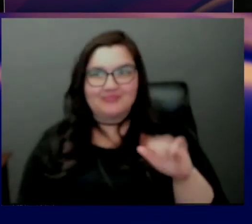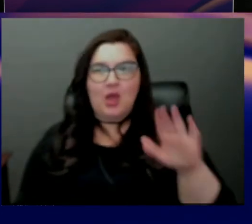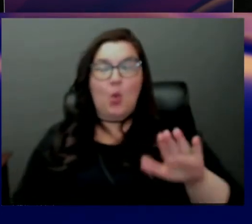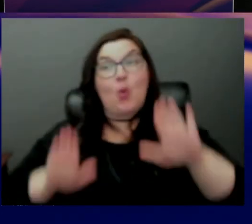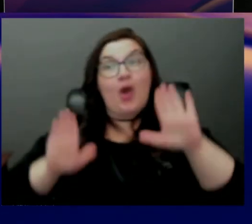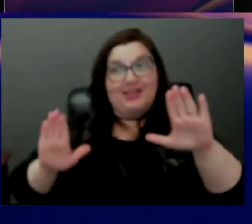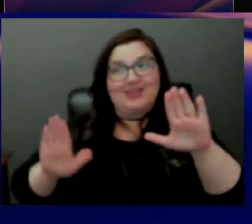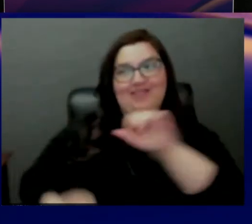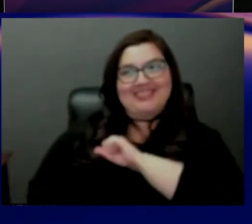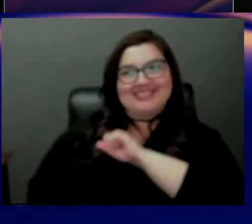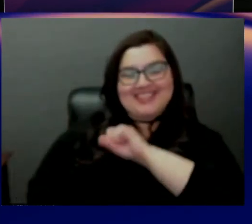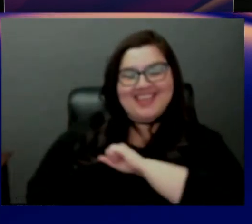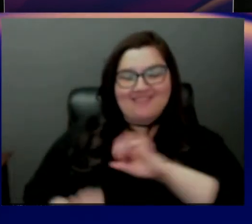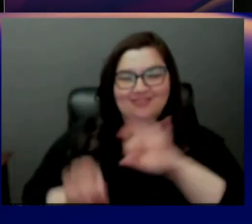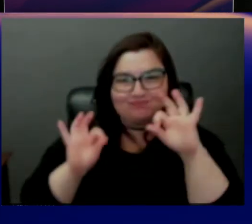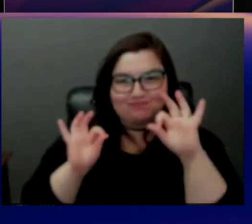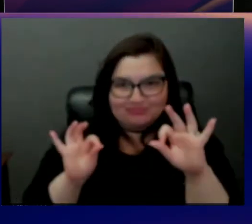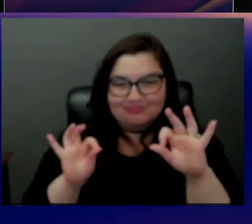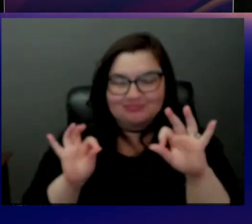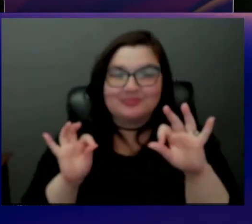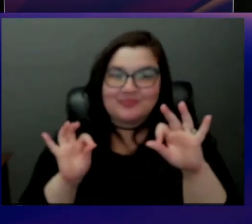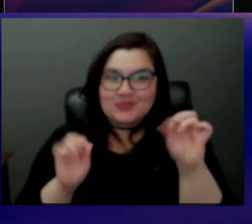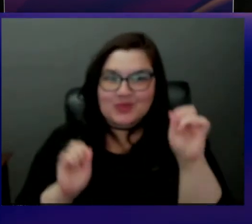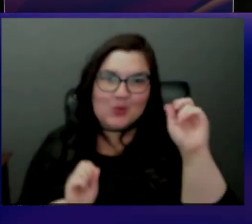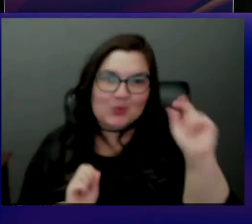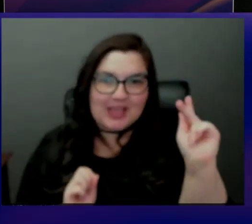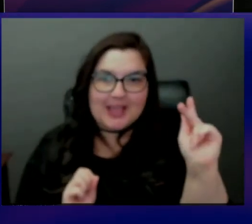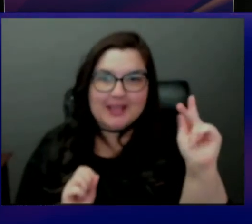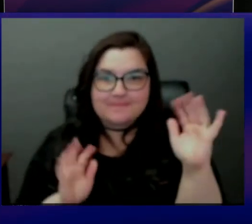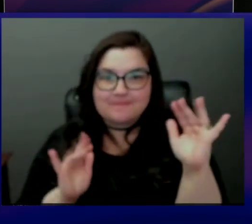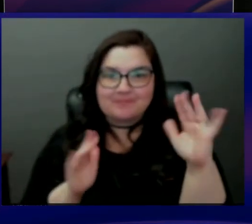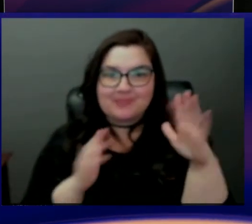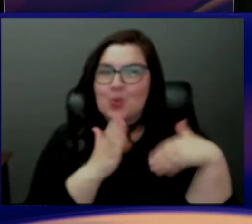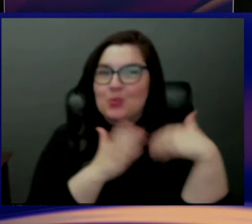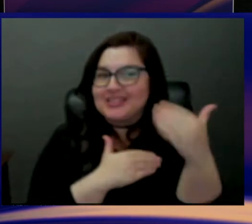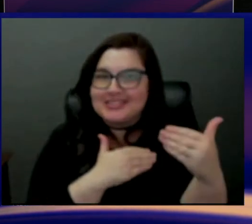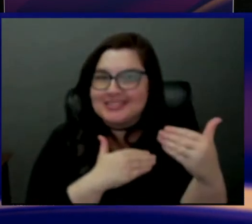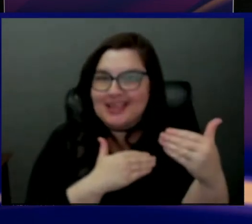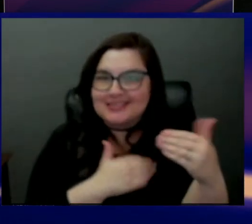Okay, what's next for badge? Yeah, where are we going next?